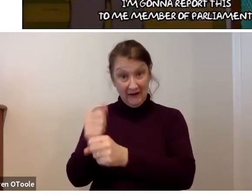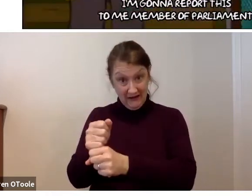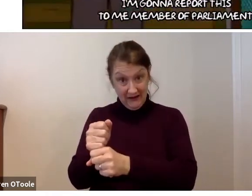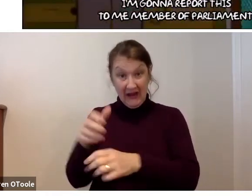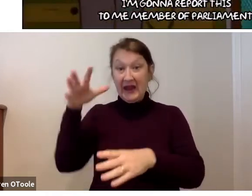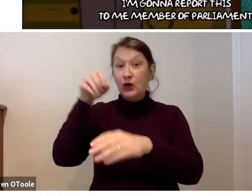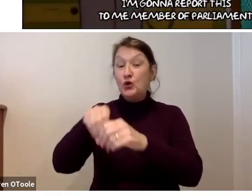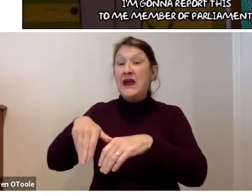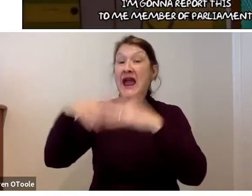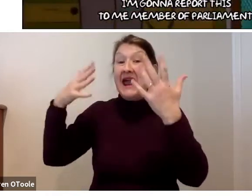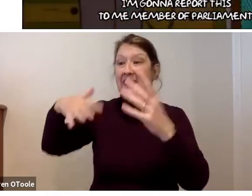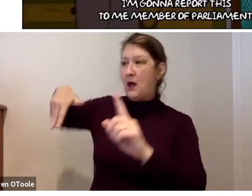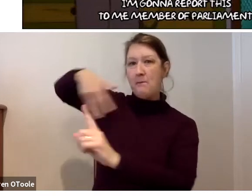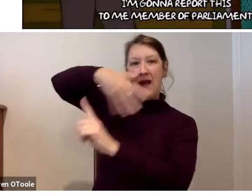relevant.